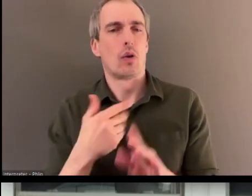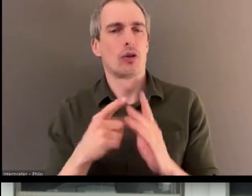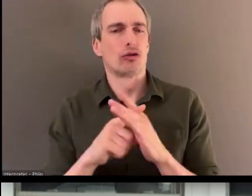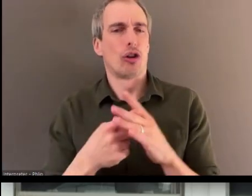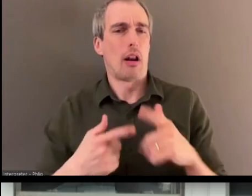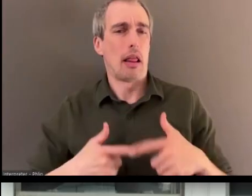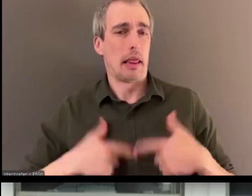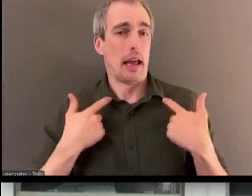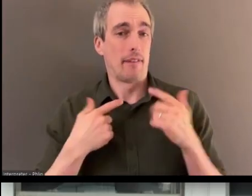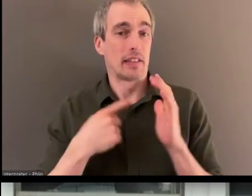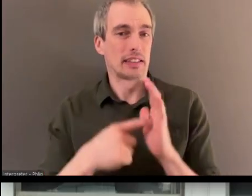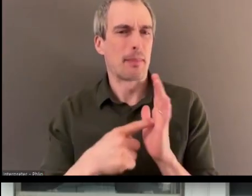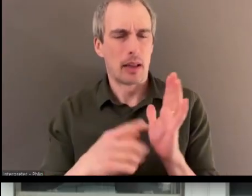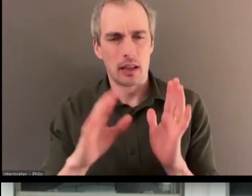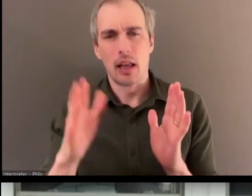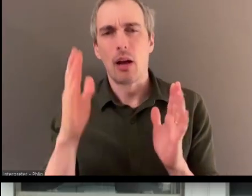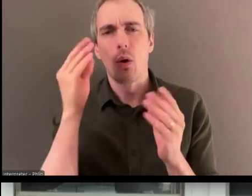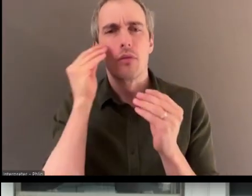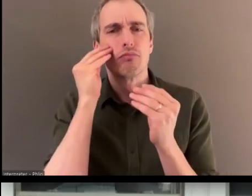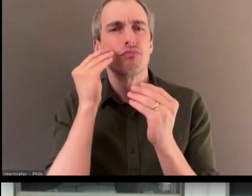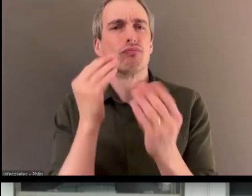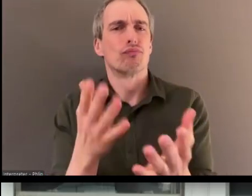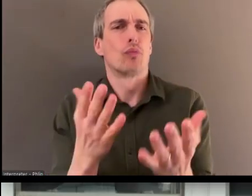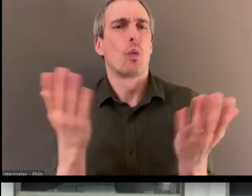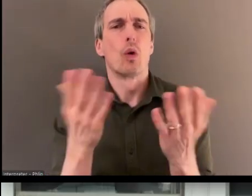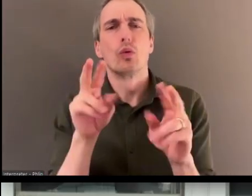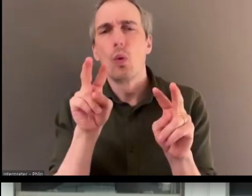How Reflow works is it's through a five-step process.